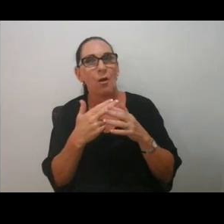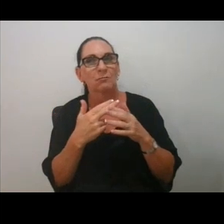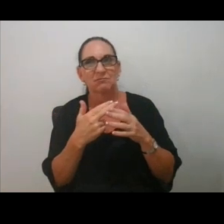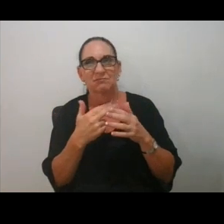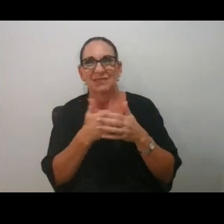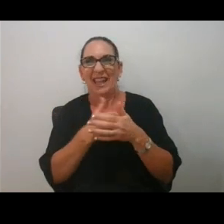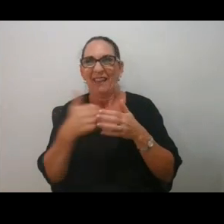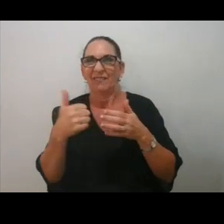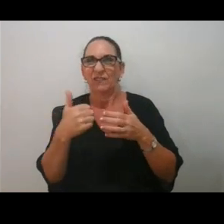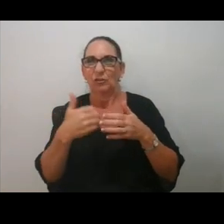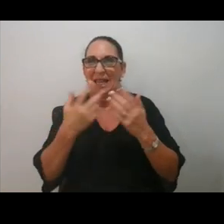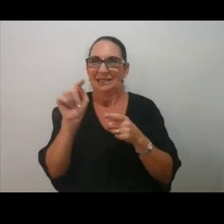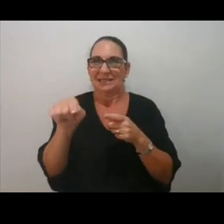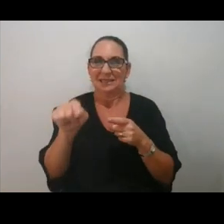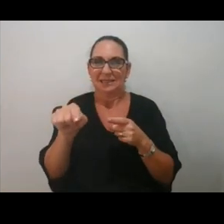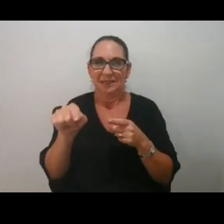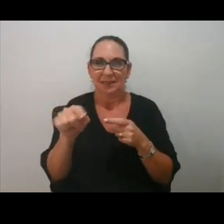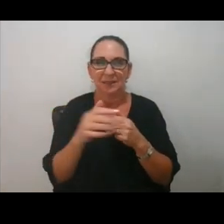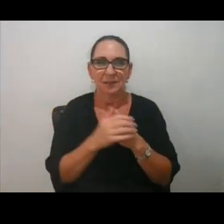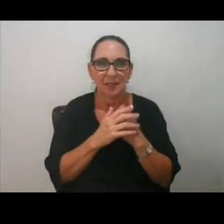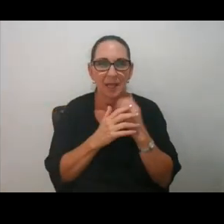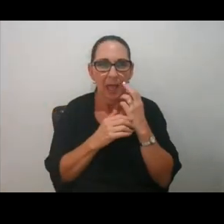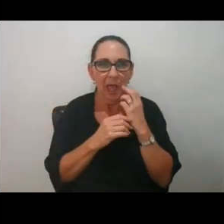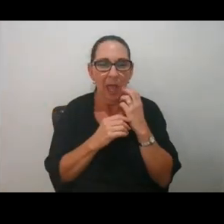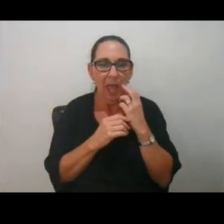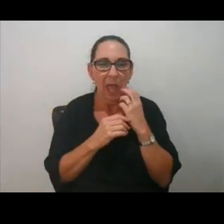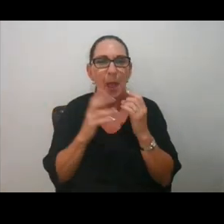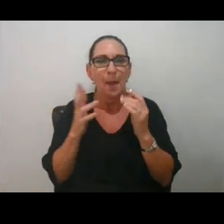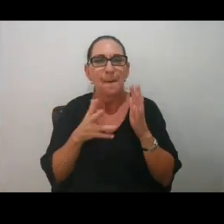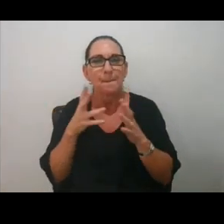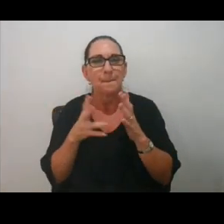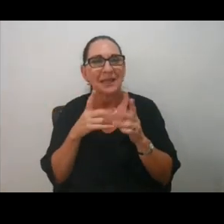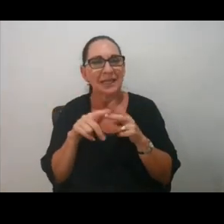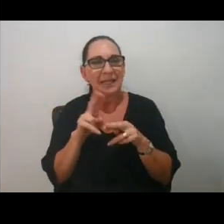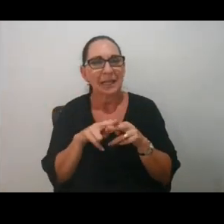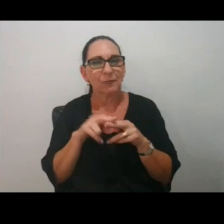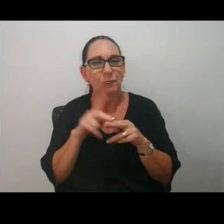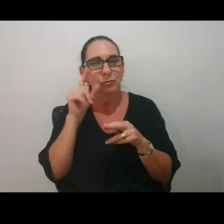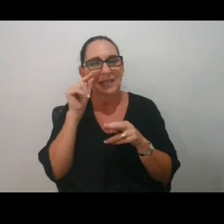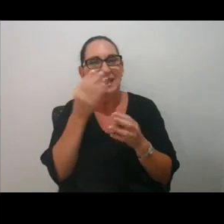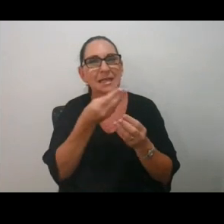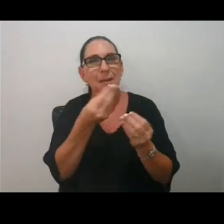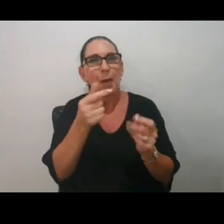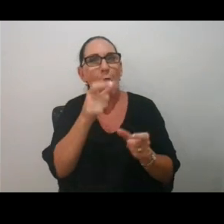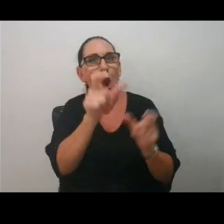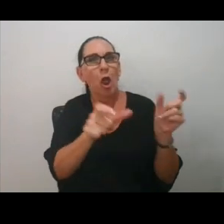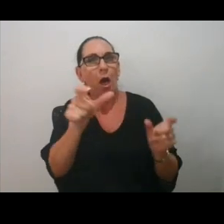um a female lawyer um so that um if there are clients who only want to see females we have